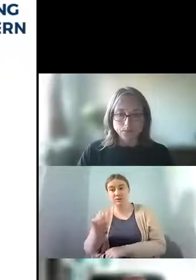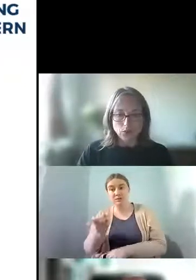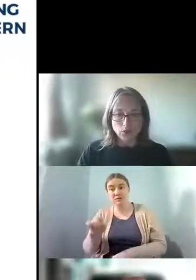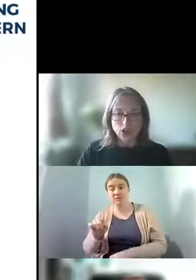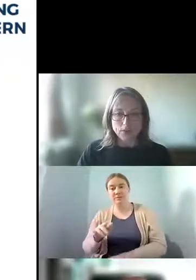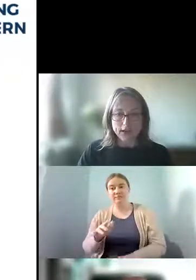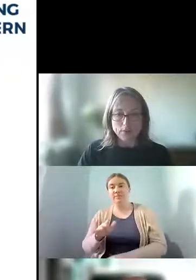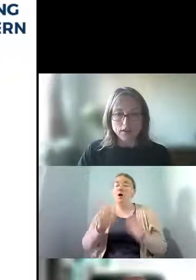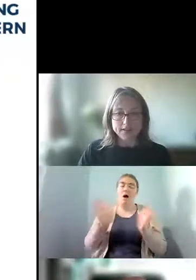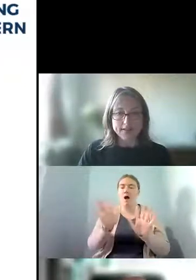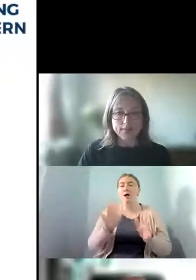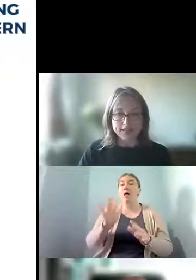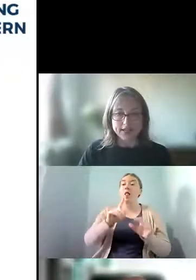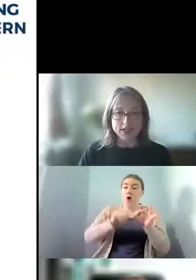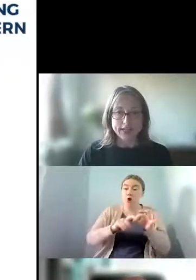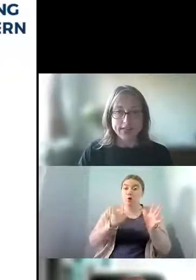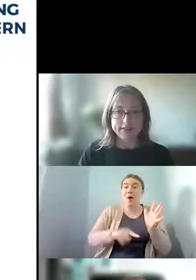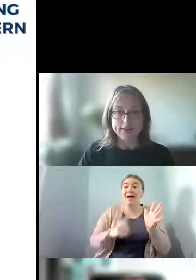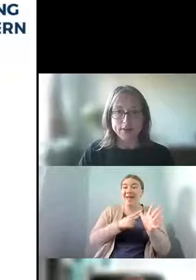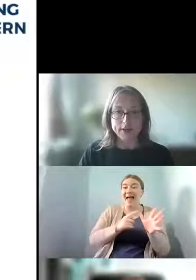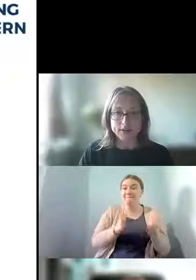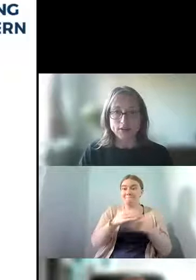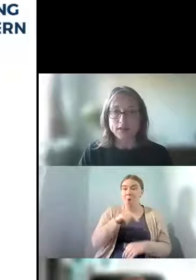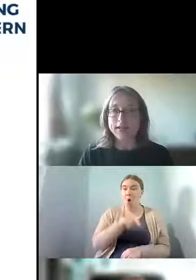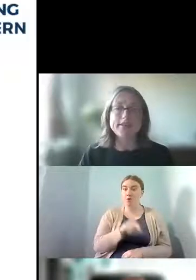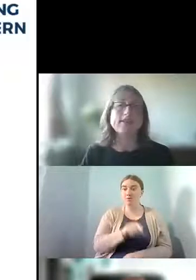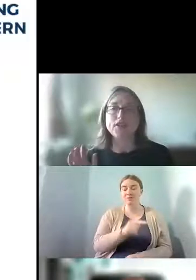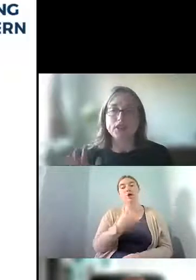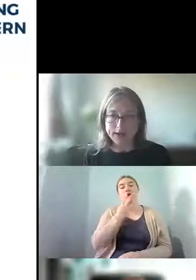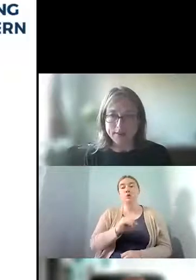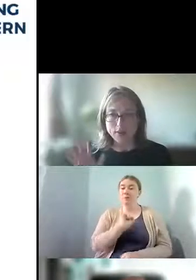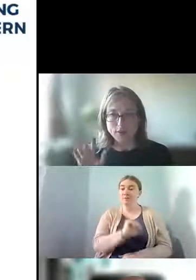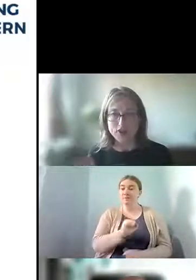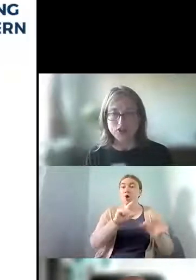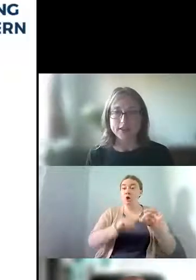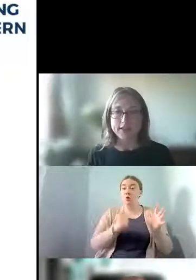or the q a box is even better actually yes the q a box please use the q a box for questions and the